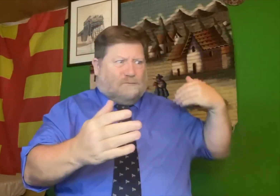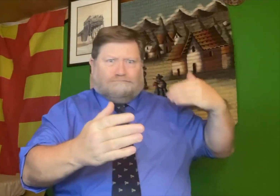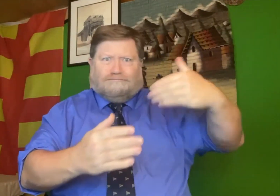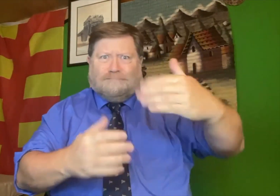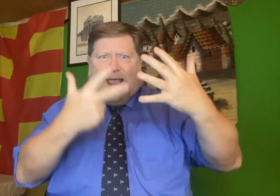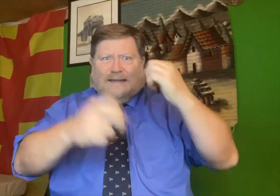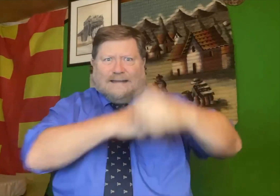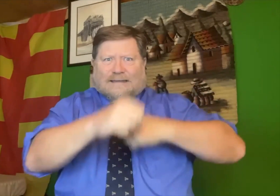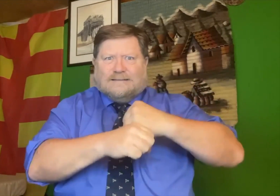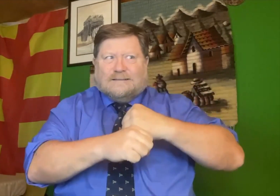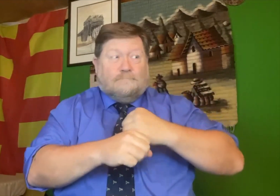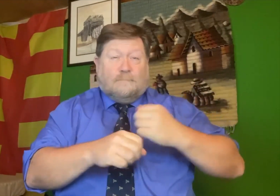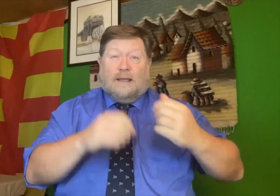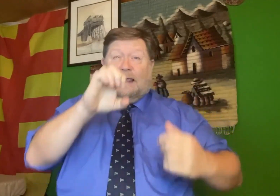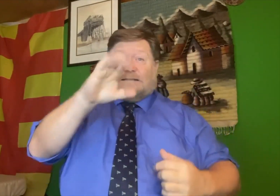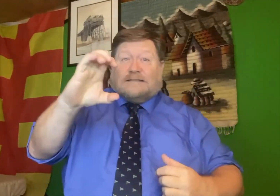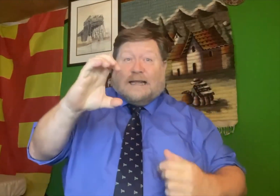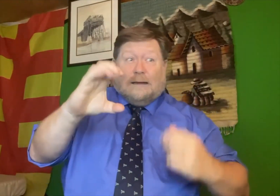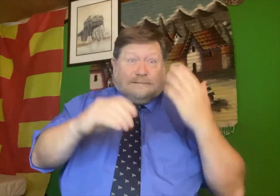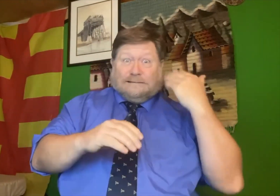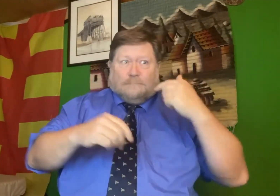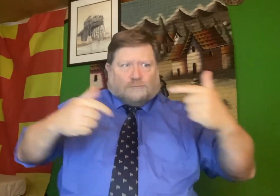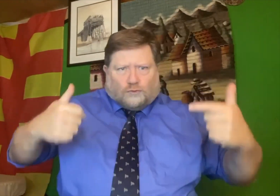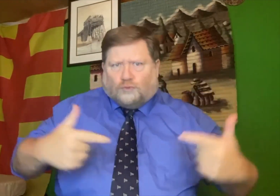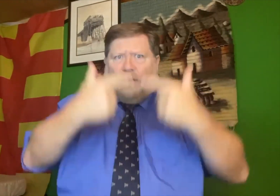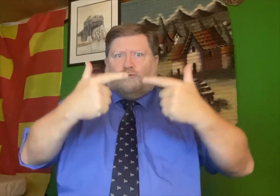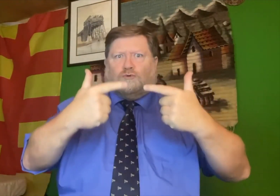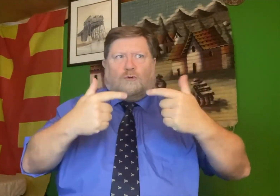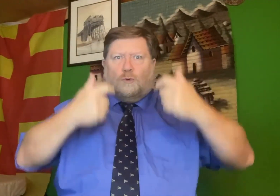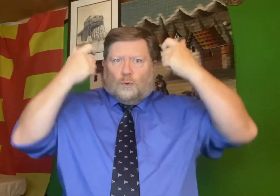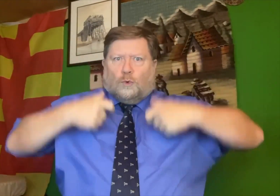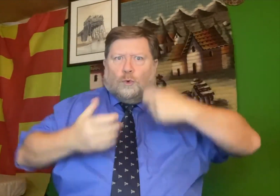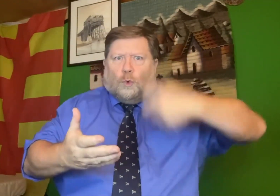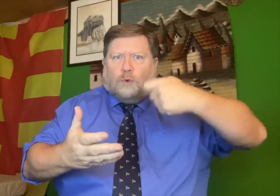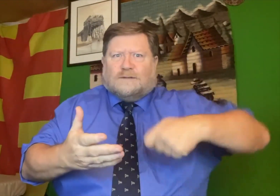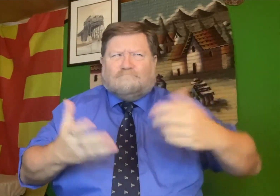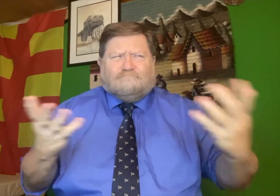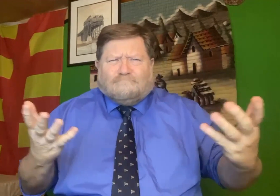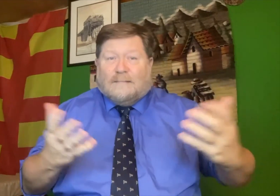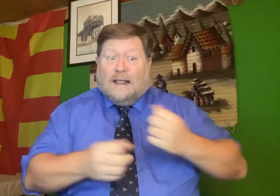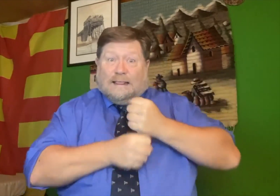at last month's Extraordinary Congress is being challenged in court.